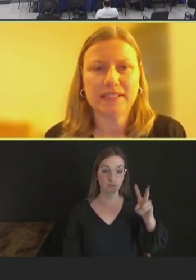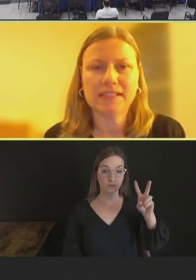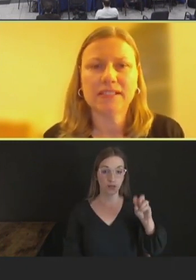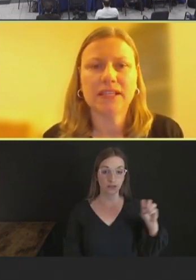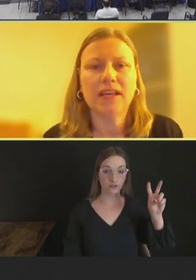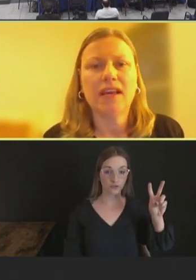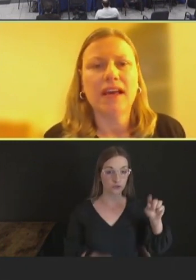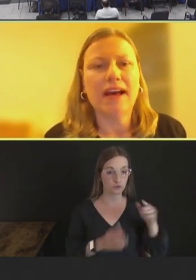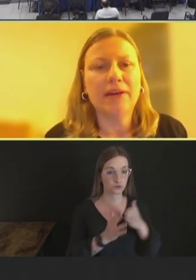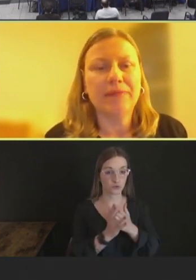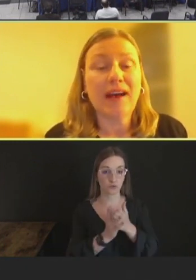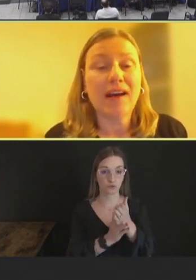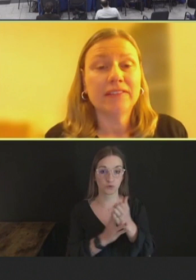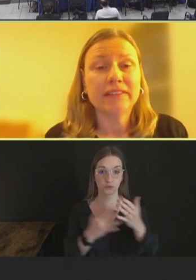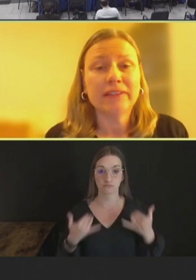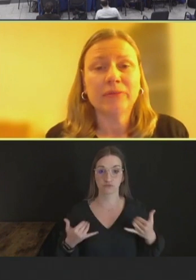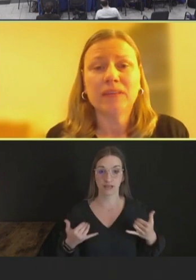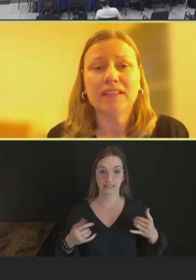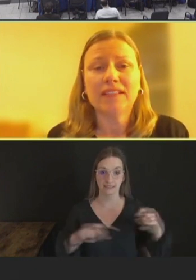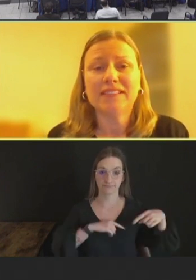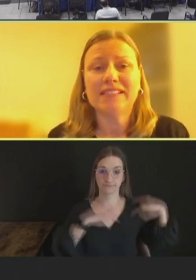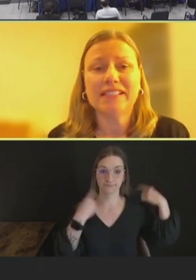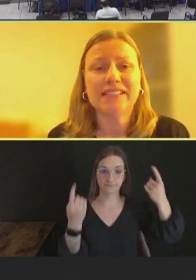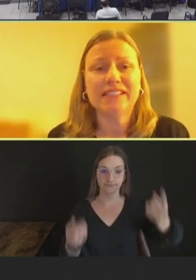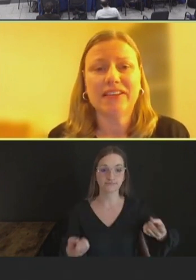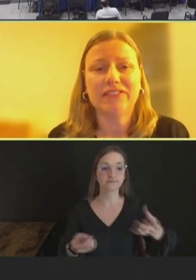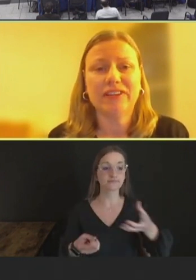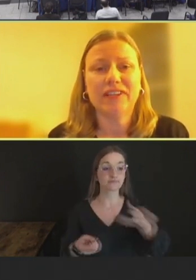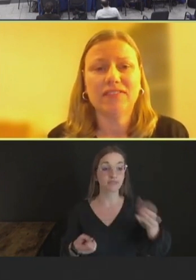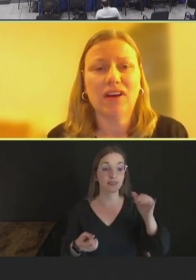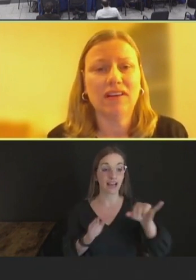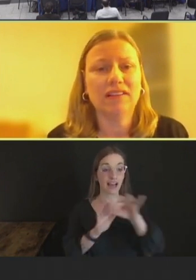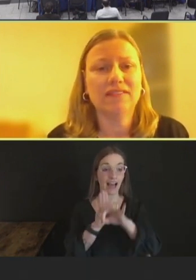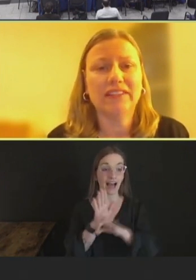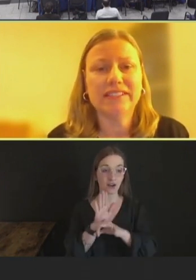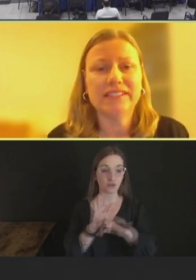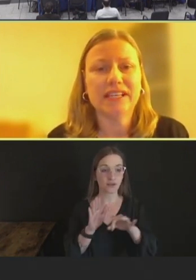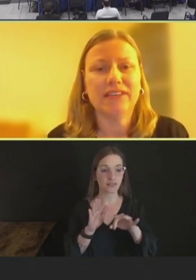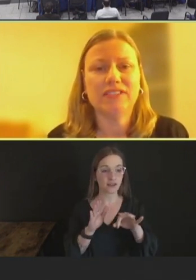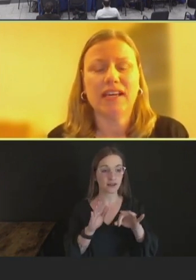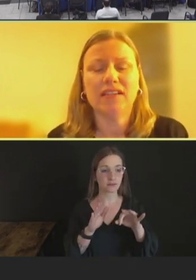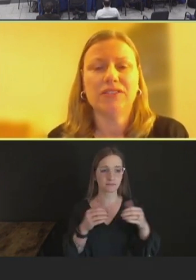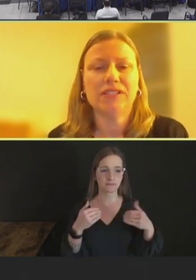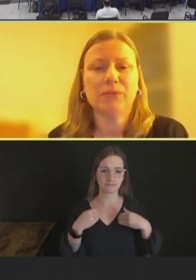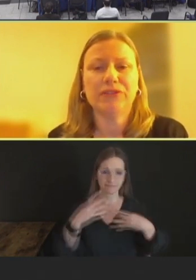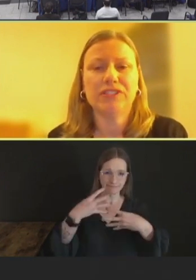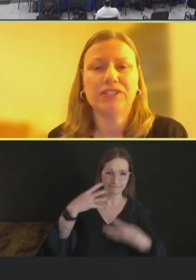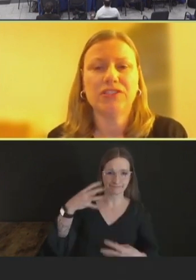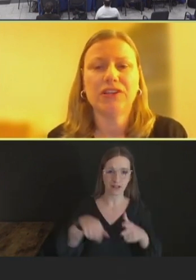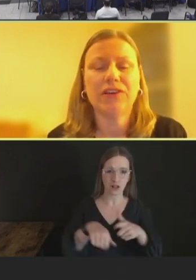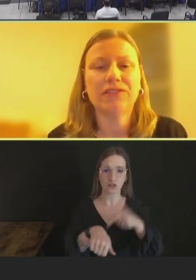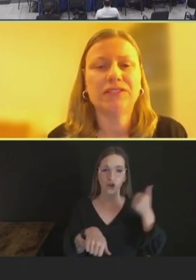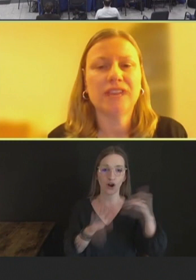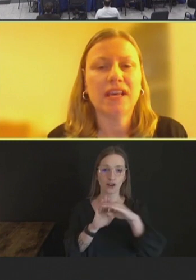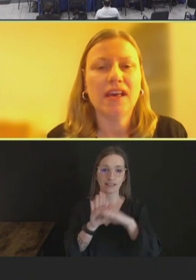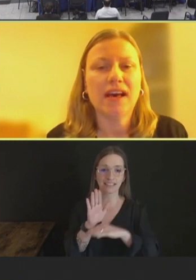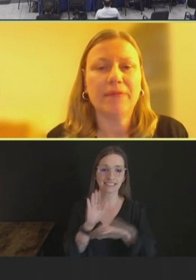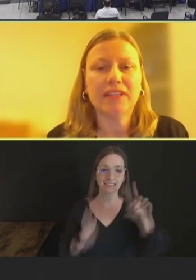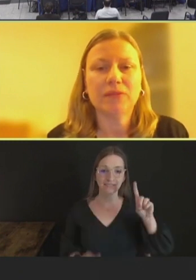The algorithm consists of a very long list of diagnosis and procedure codes that can